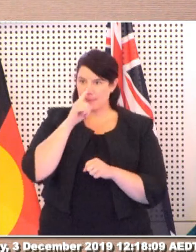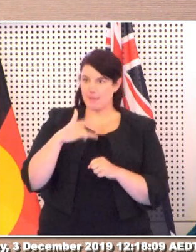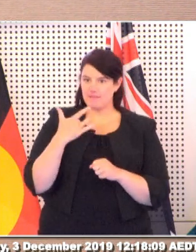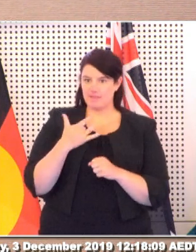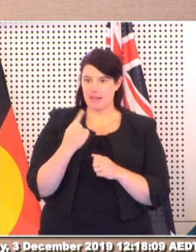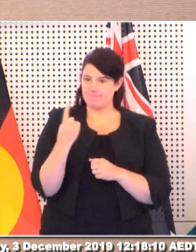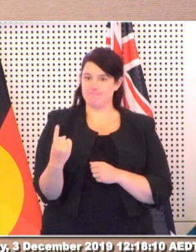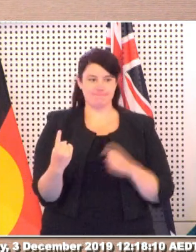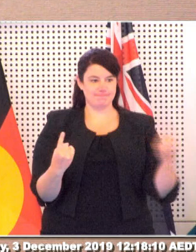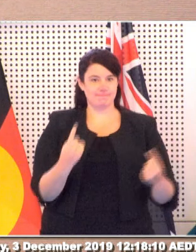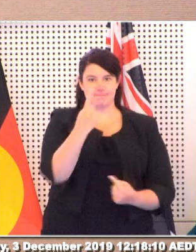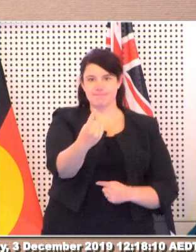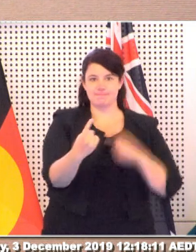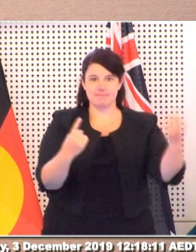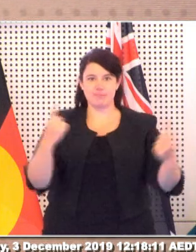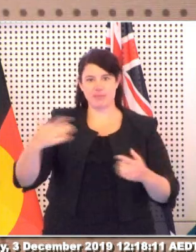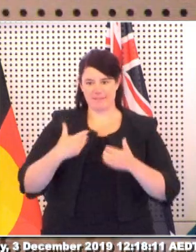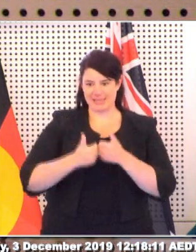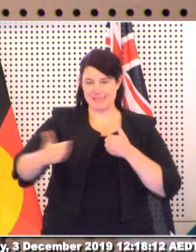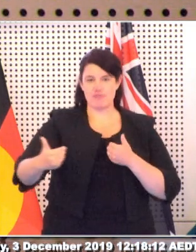So we can’t force people to live separately either.